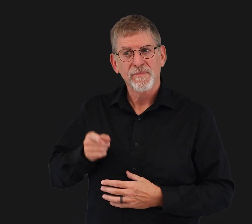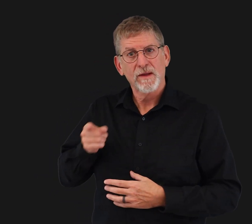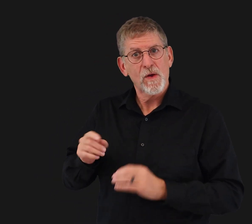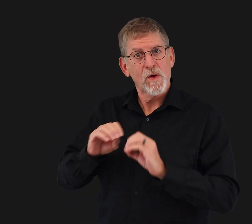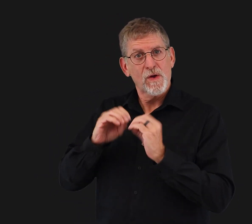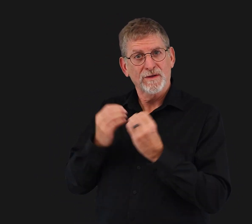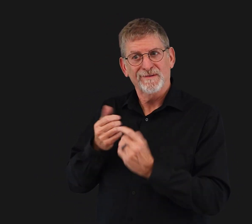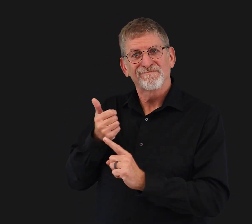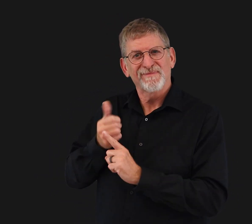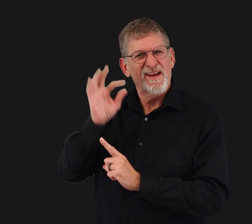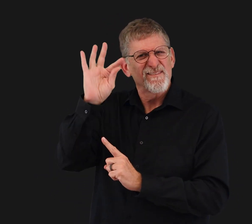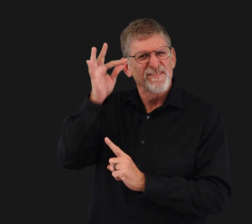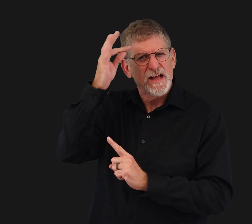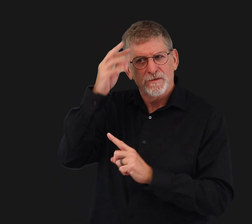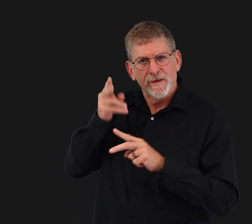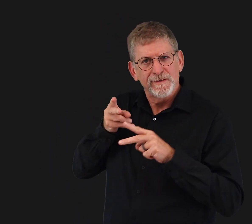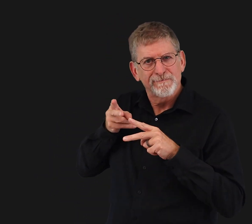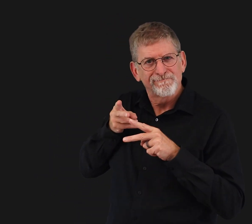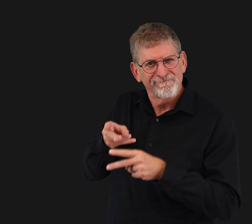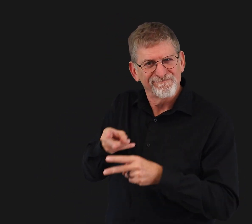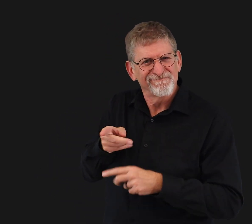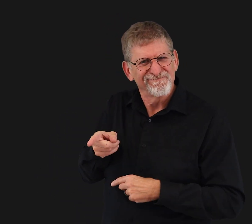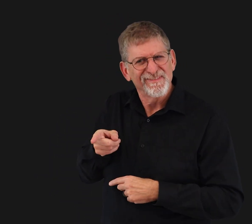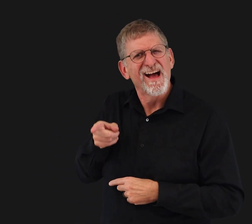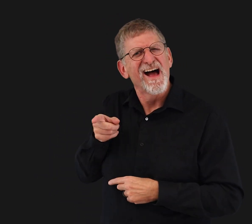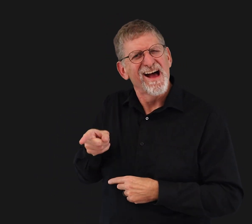As a federally regulated organization,